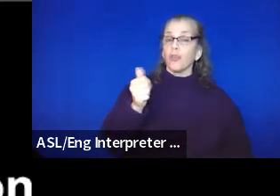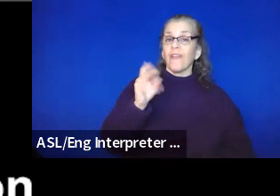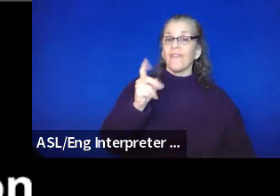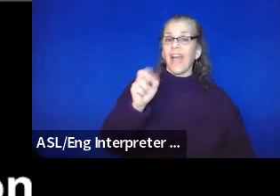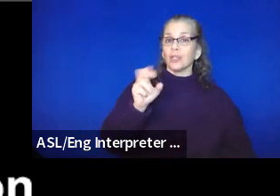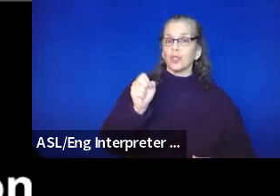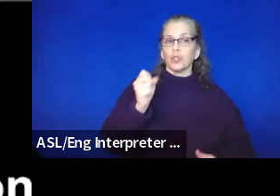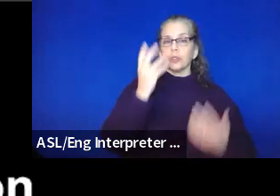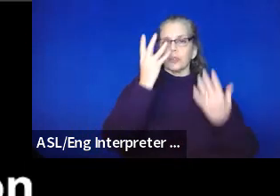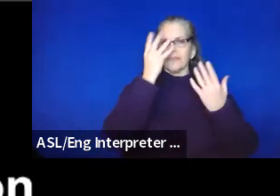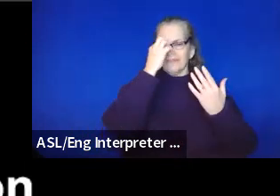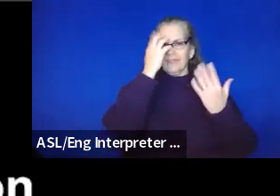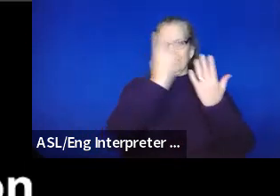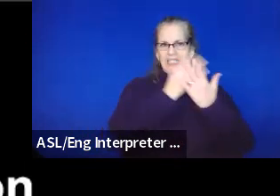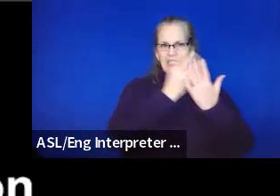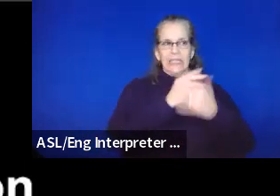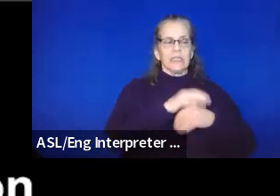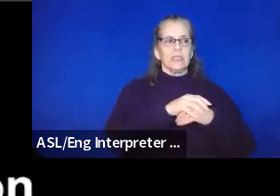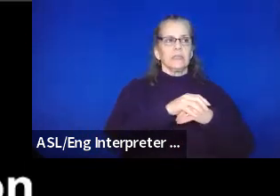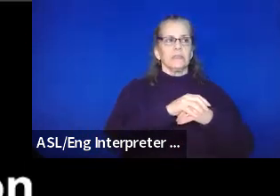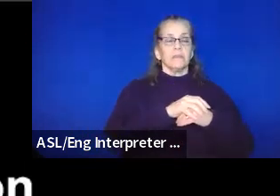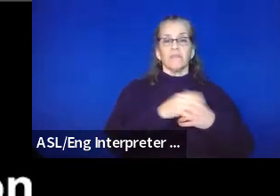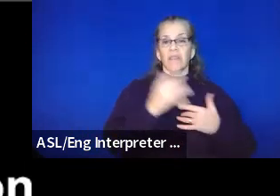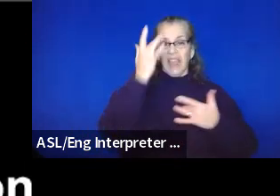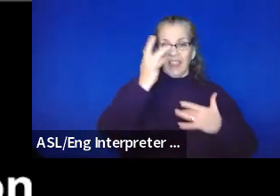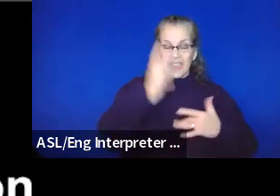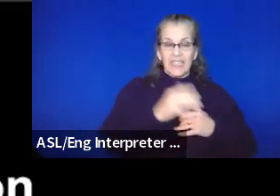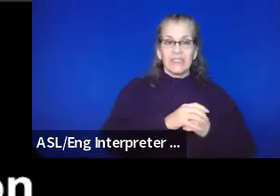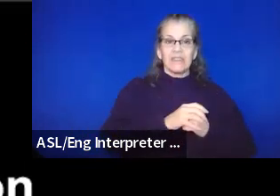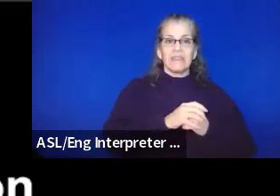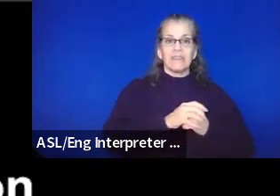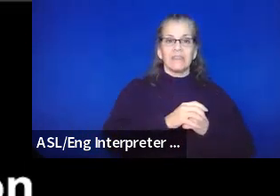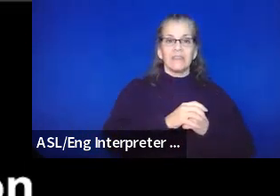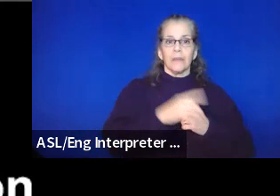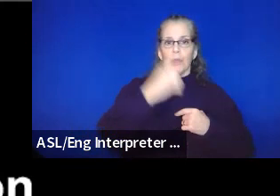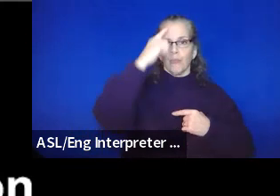and cancer treatment can cause fatigue and brain fog that compound a load of hearing